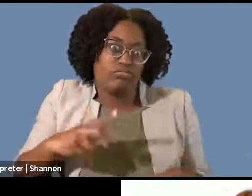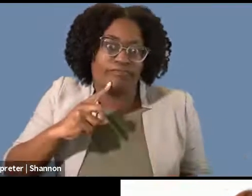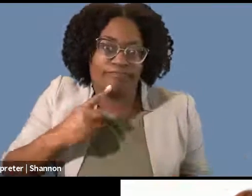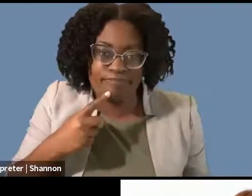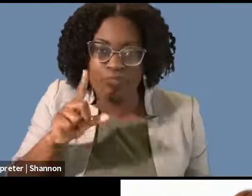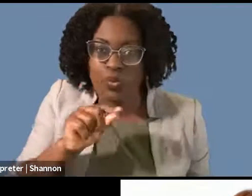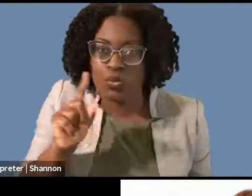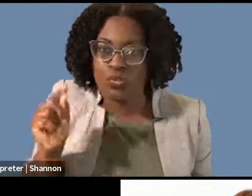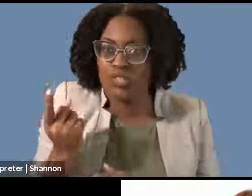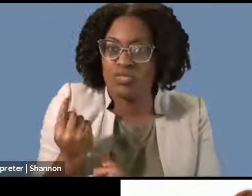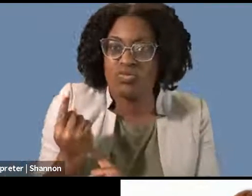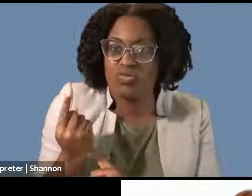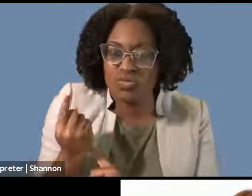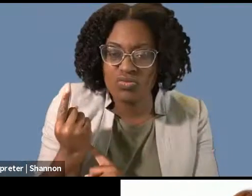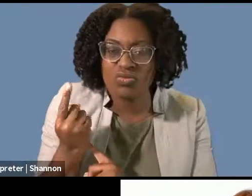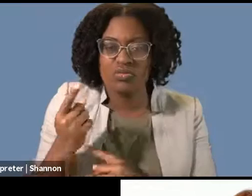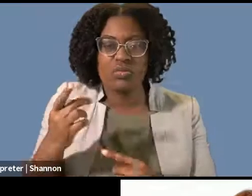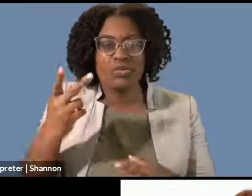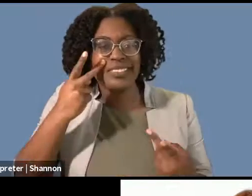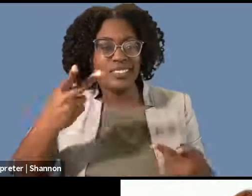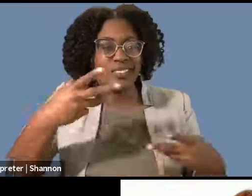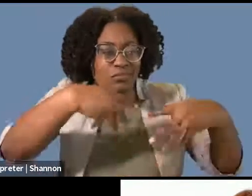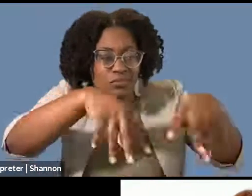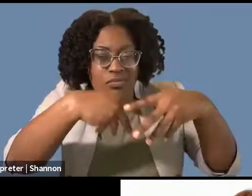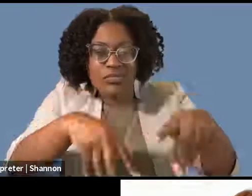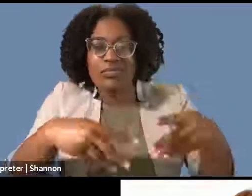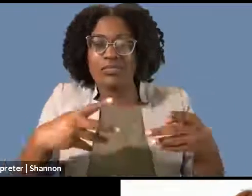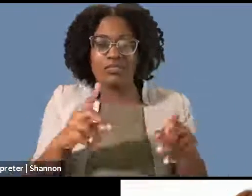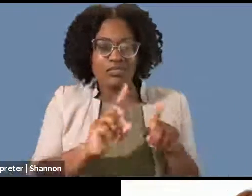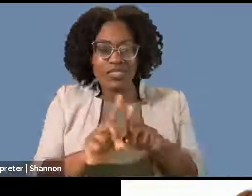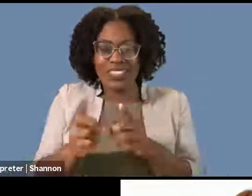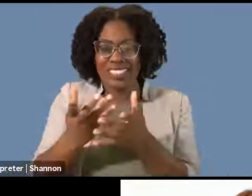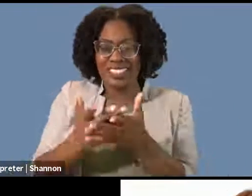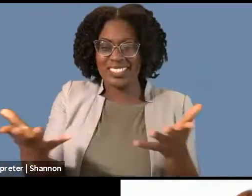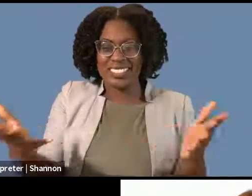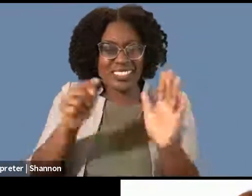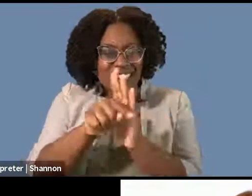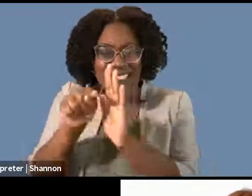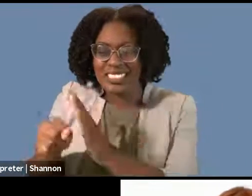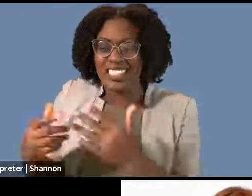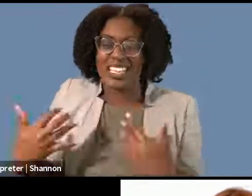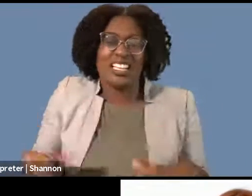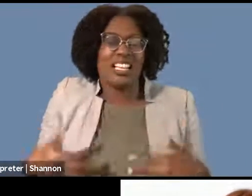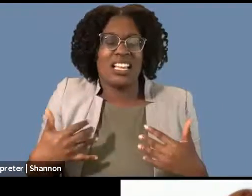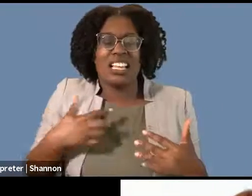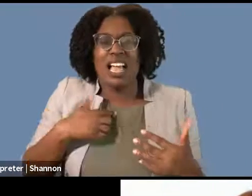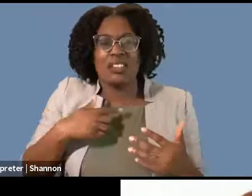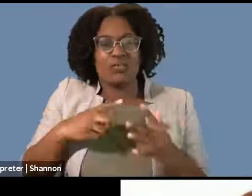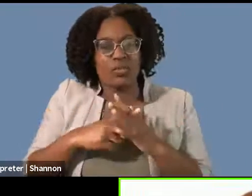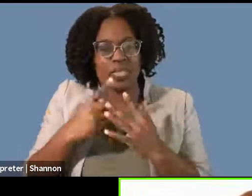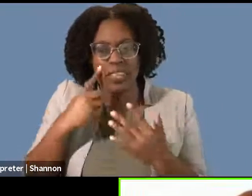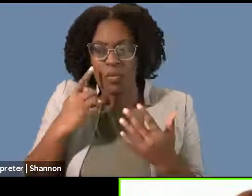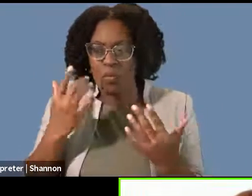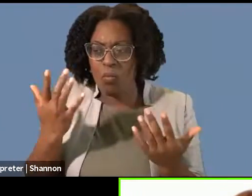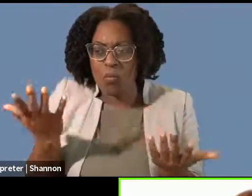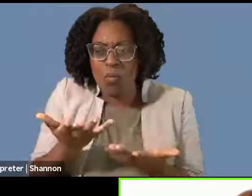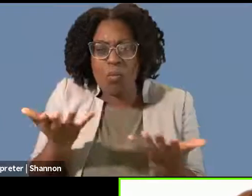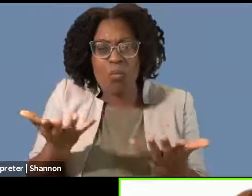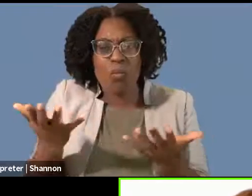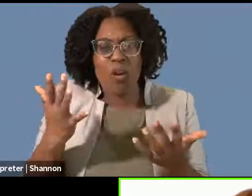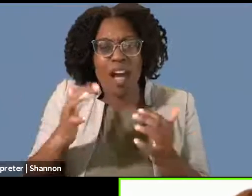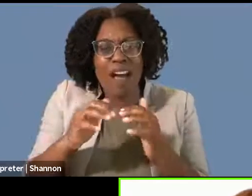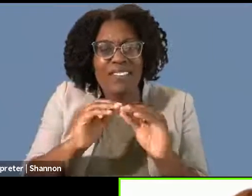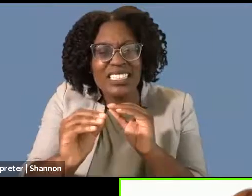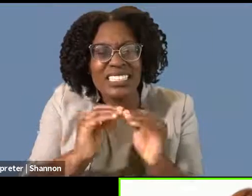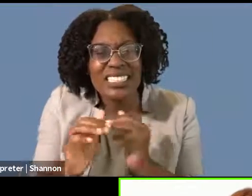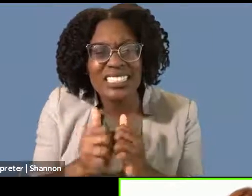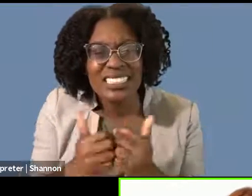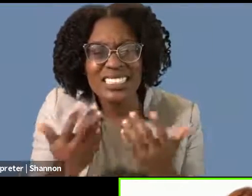racial divides. That was really important to me. MELINDA EPLER: Awesome. Well, OK. Let's start with